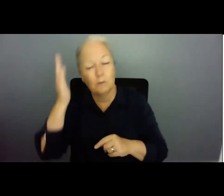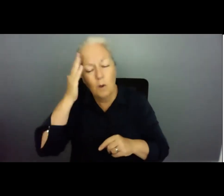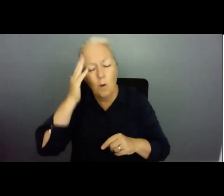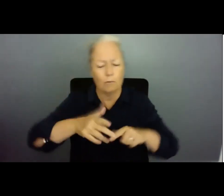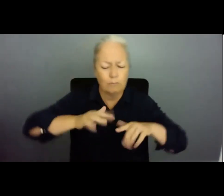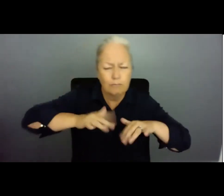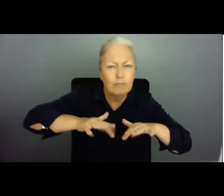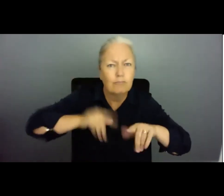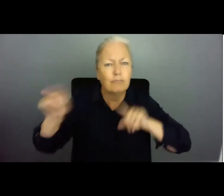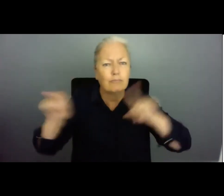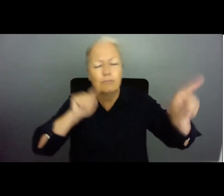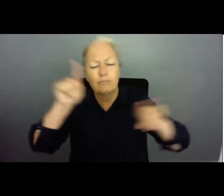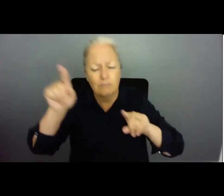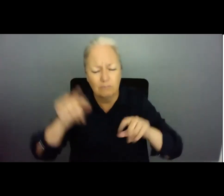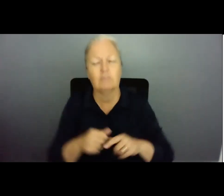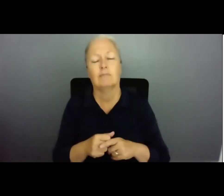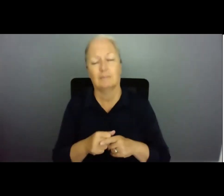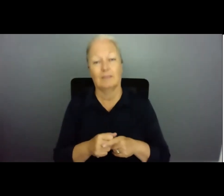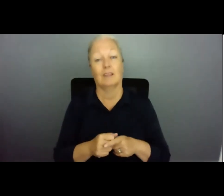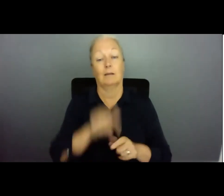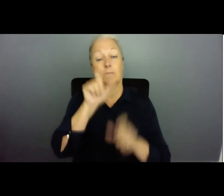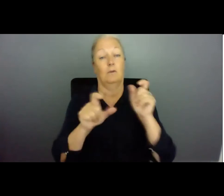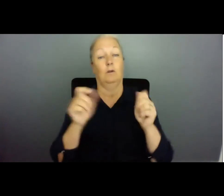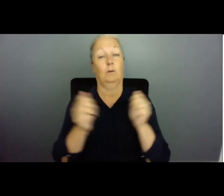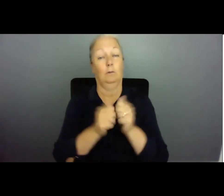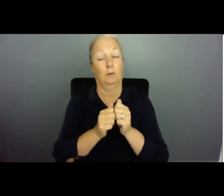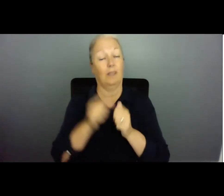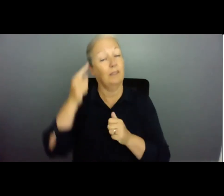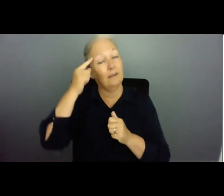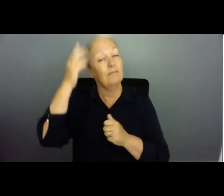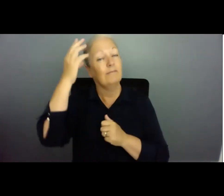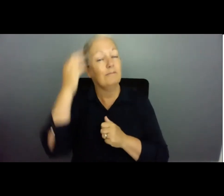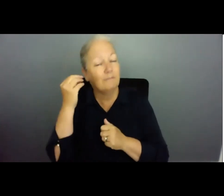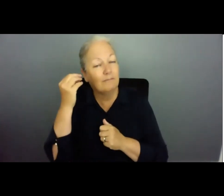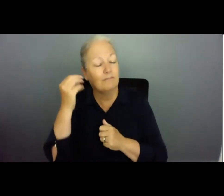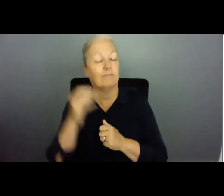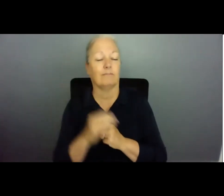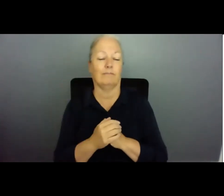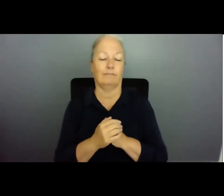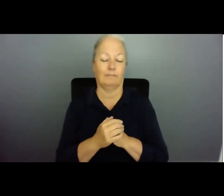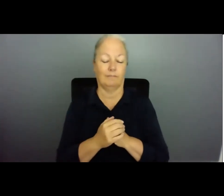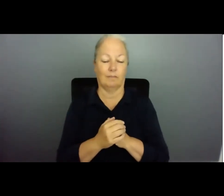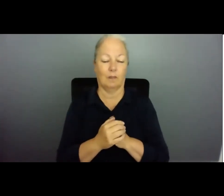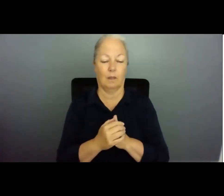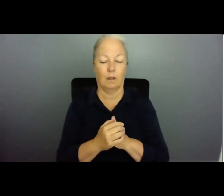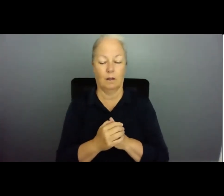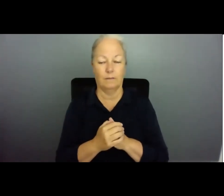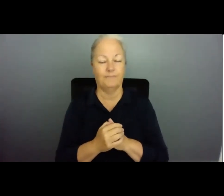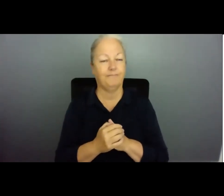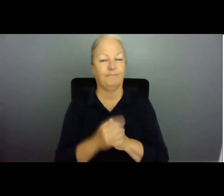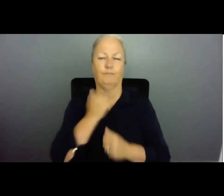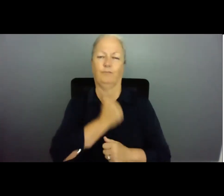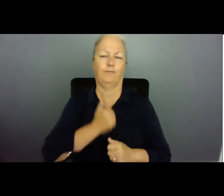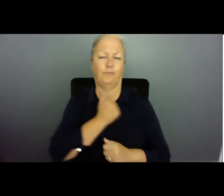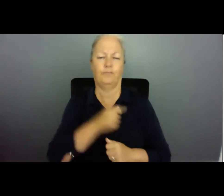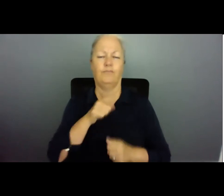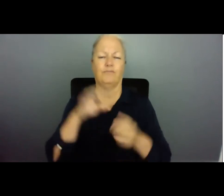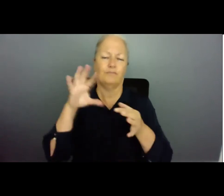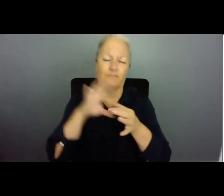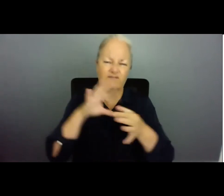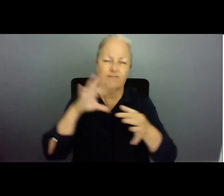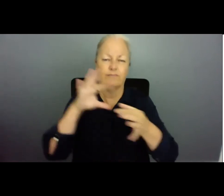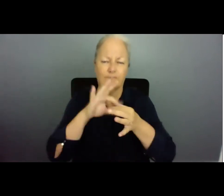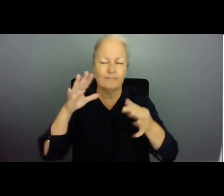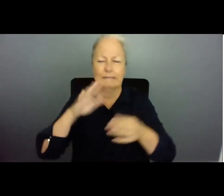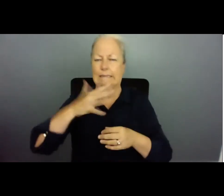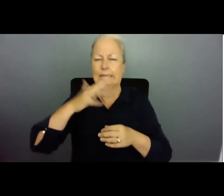with intellectual disabilities and because it is difficult for them to concentrate